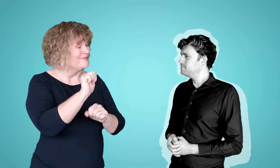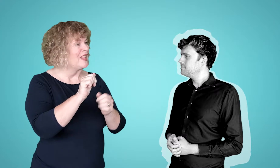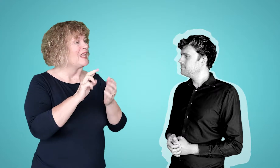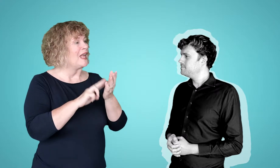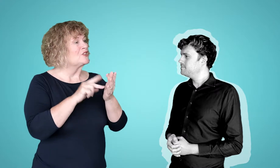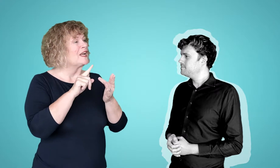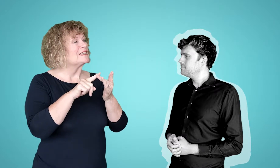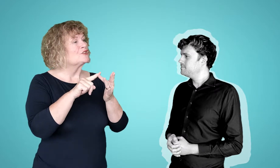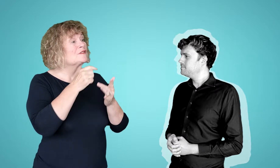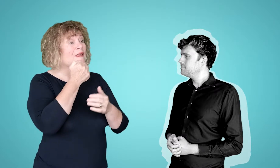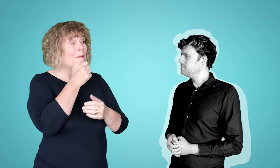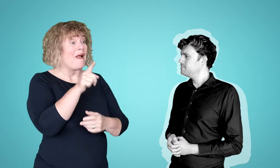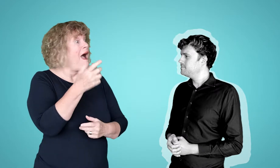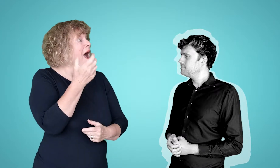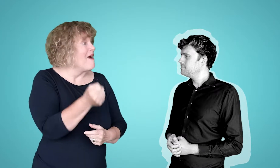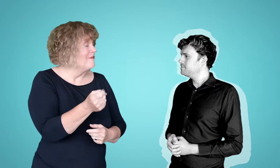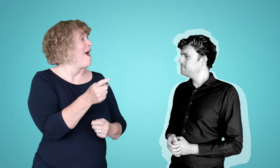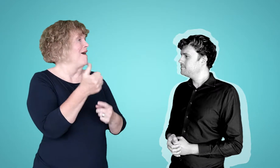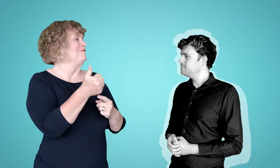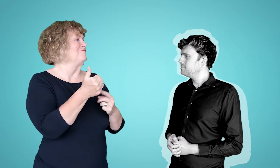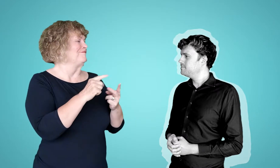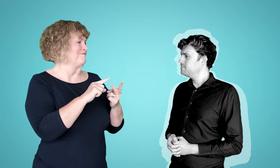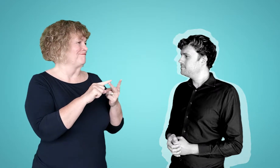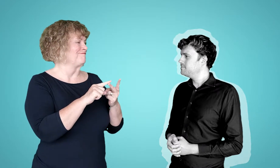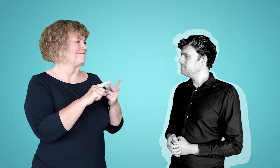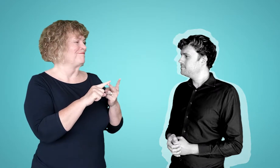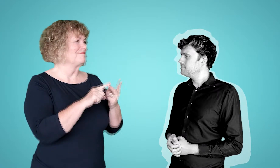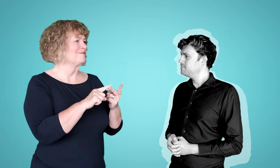their National Insurance number, if they have one,